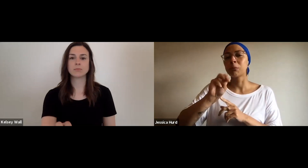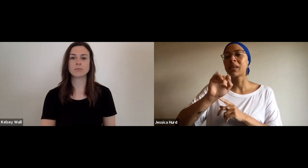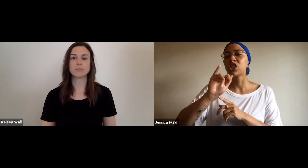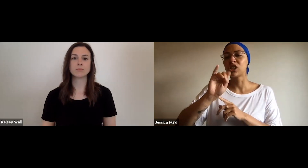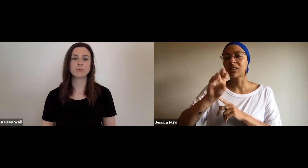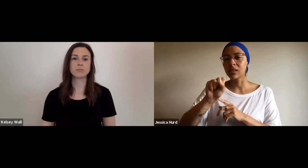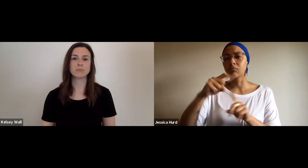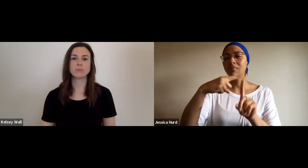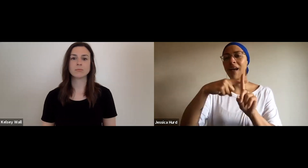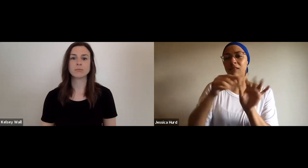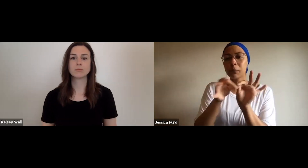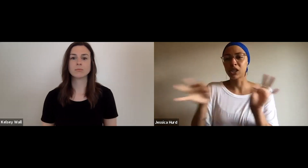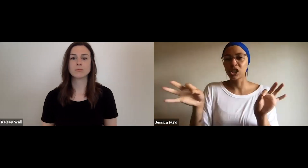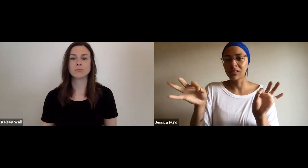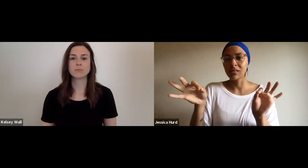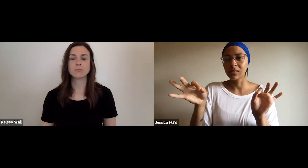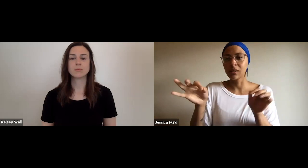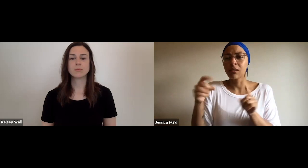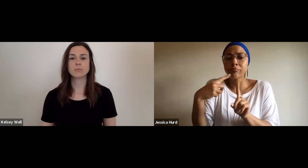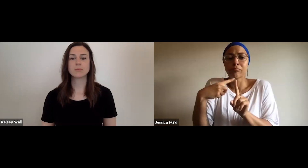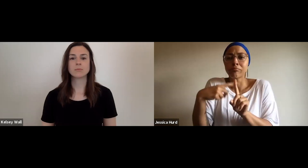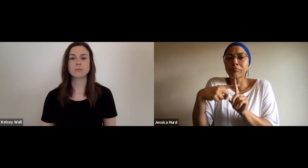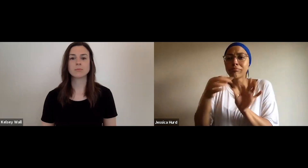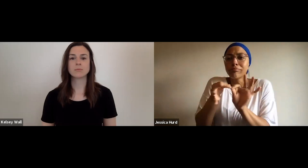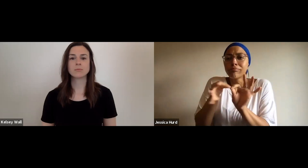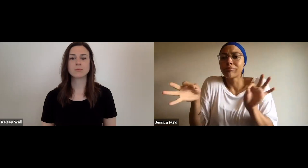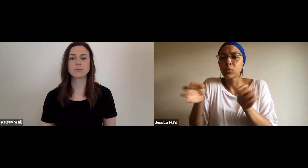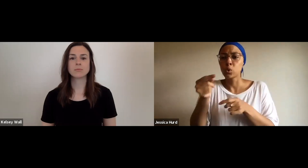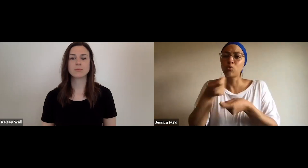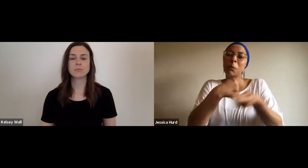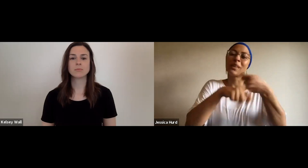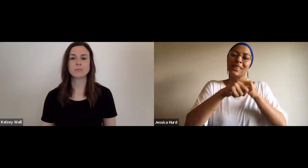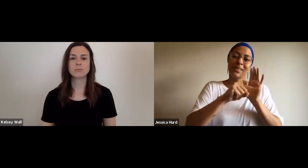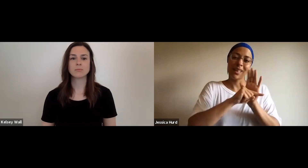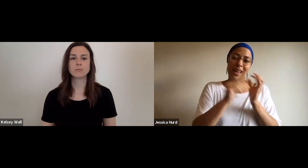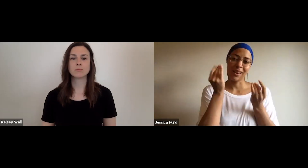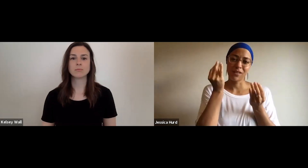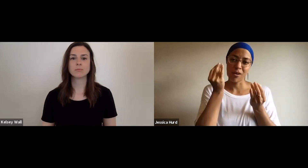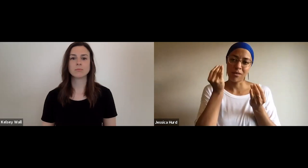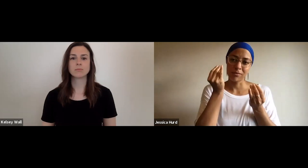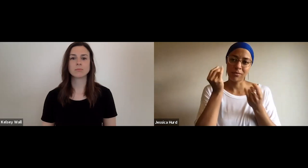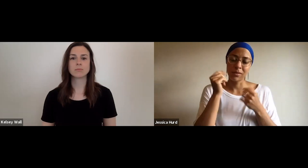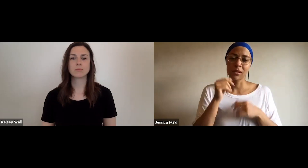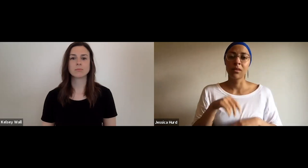We need to develop affirmations. So, these affirmations, these are positive statements